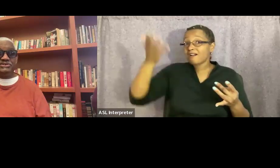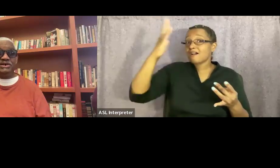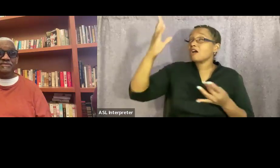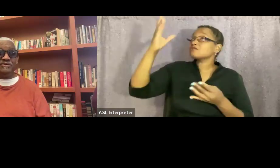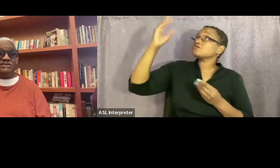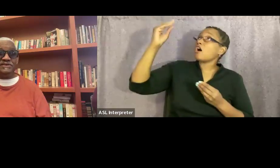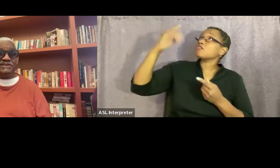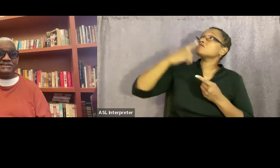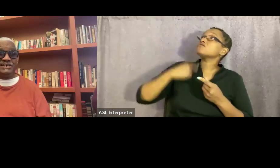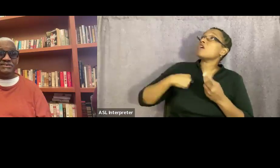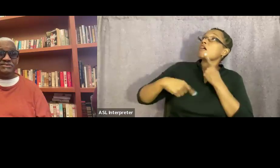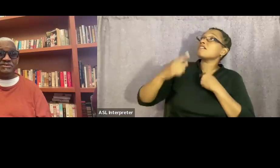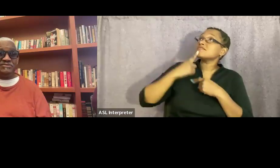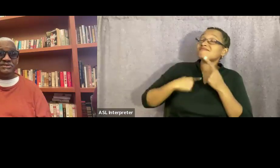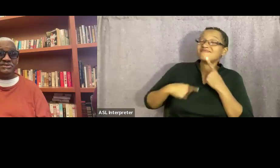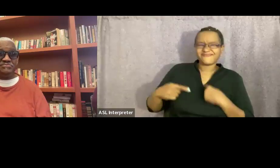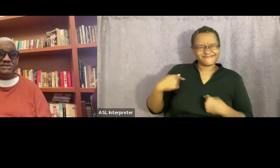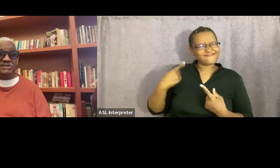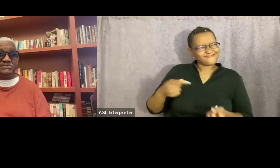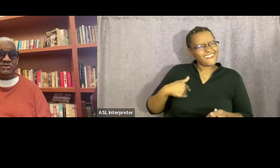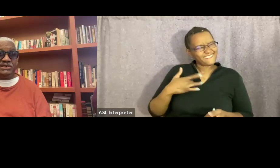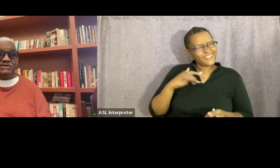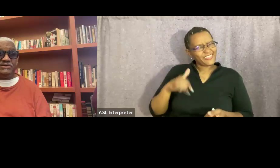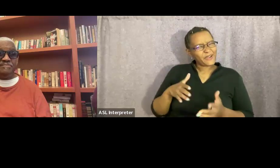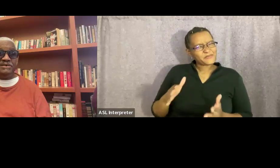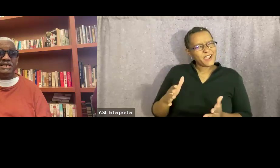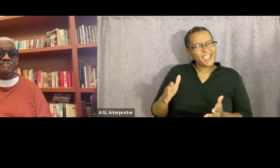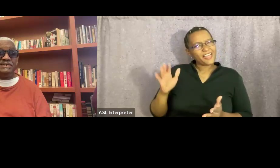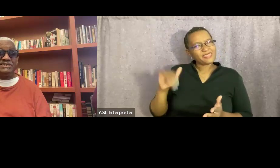So I've always felt like that and it has always served me well. It may not be like